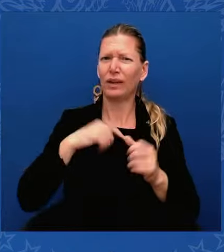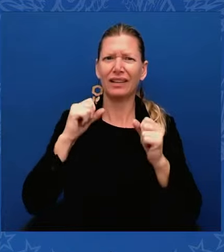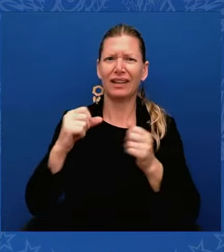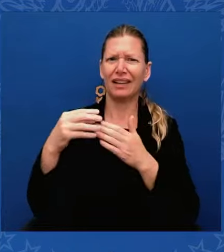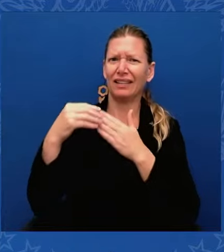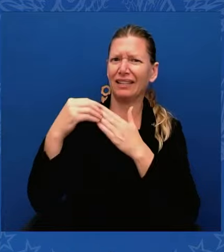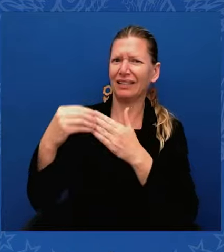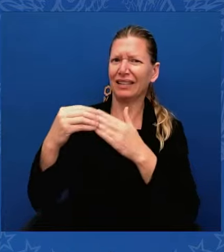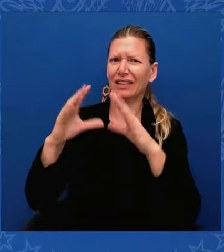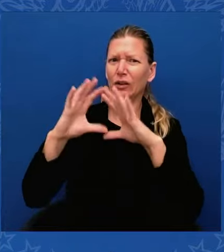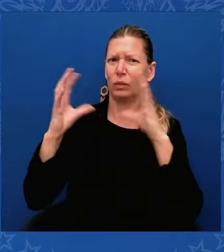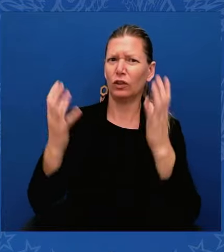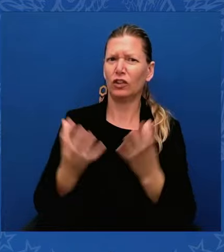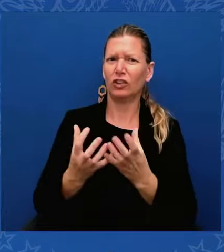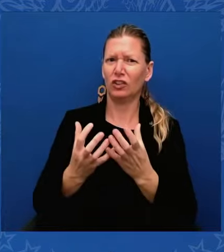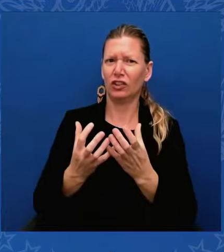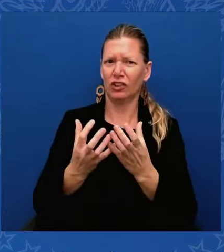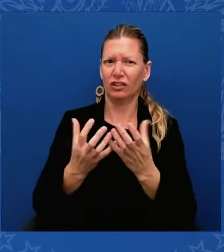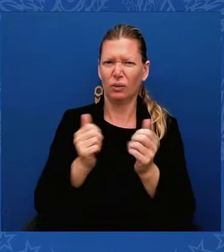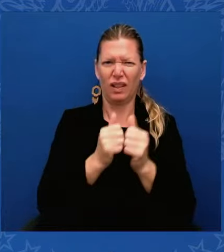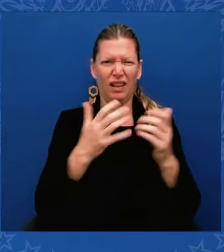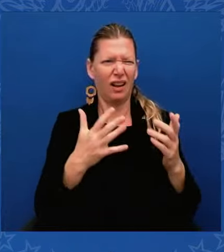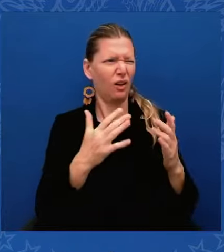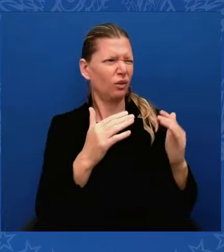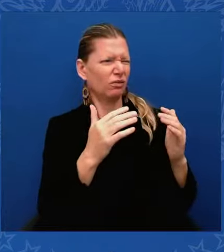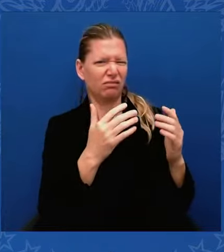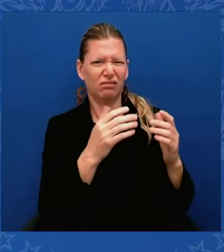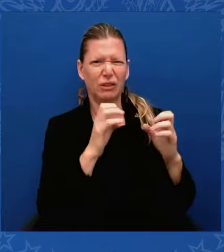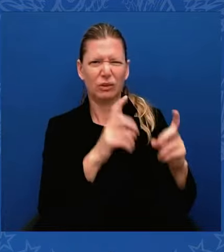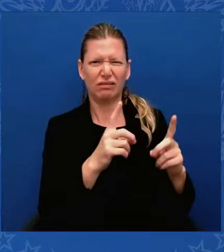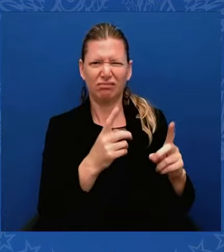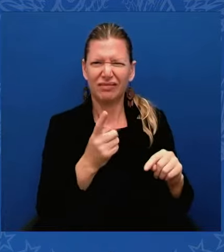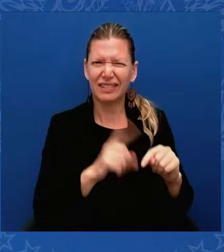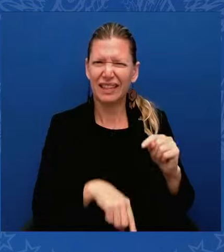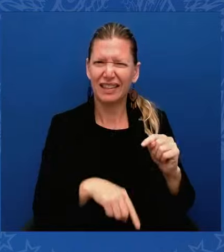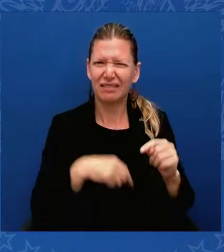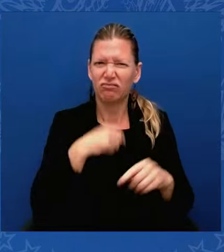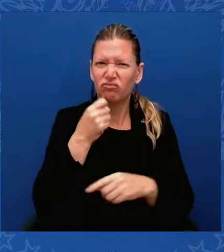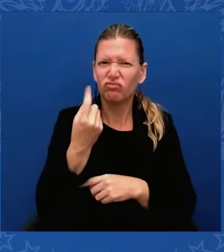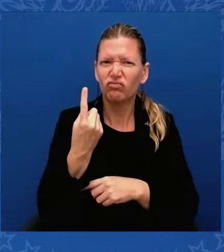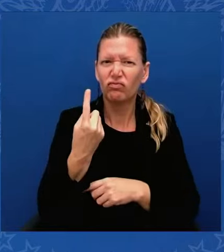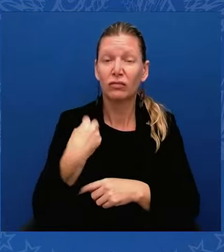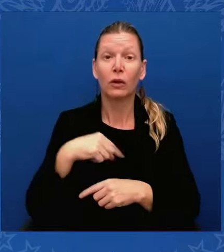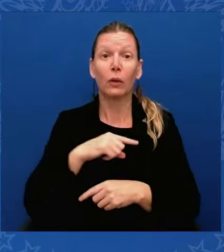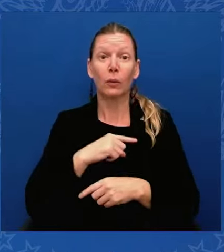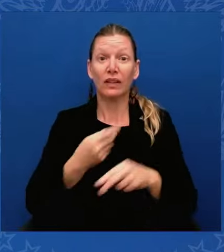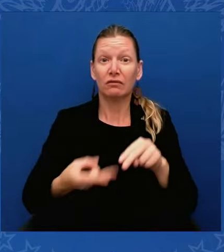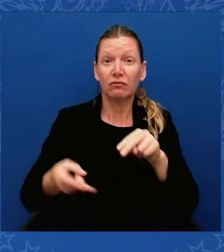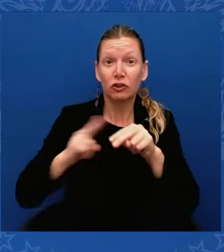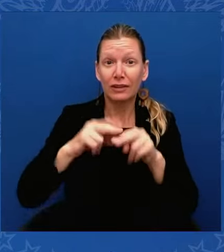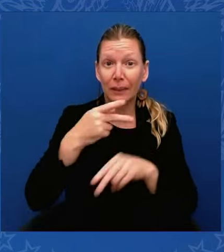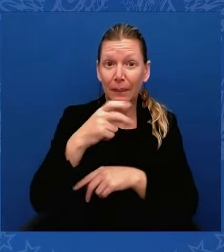by $800 a year, the largest increase in a decade, which matters to 40% of the AANHPI